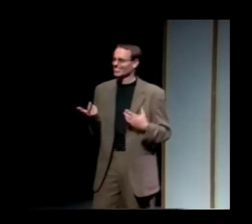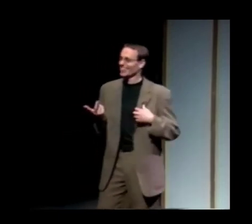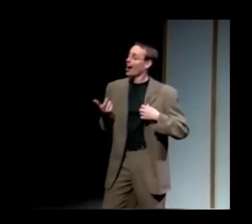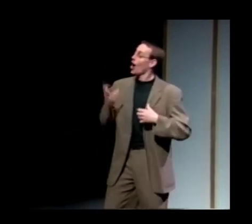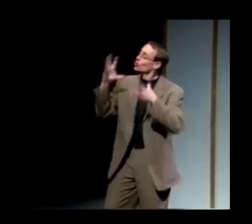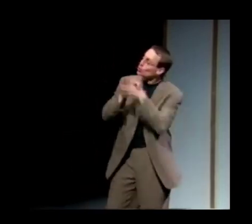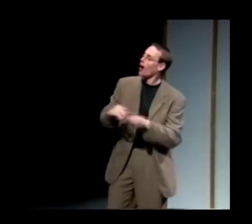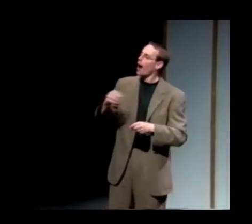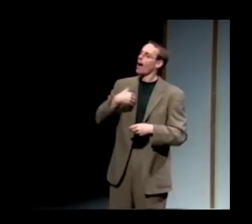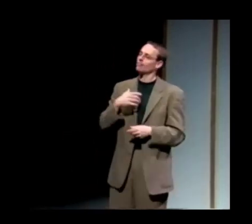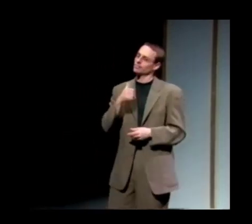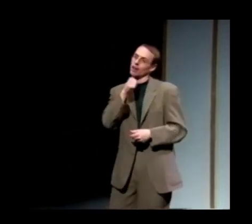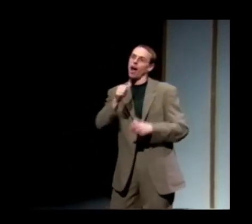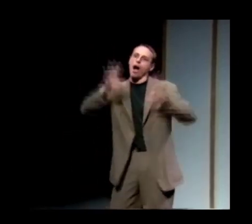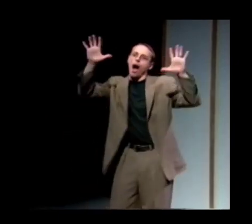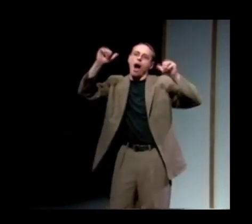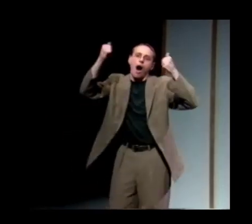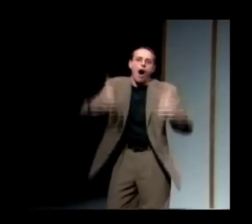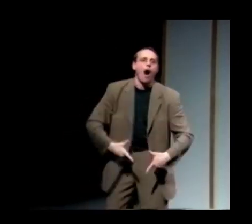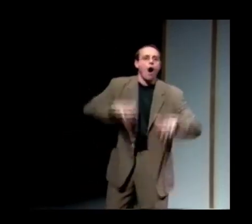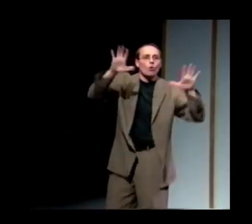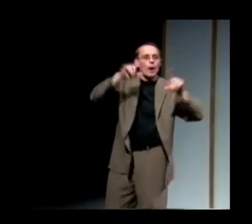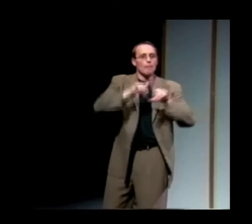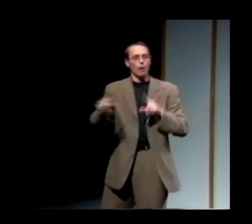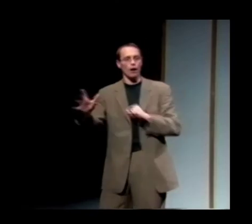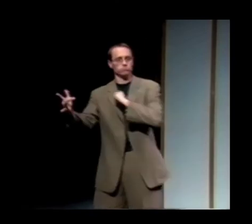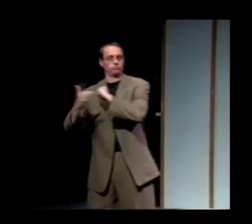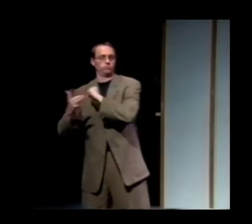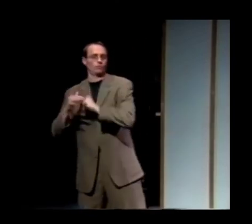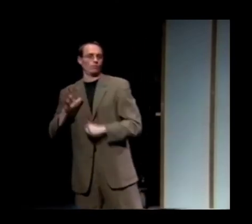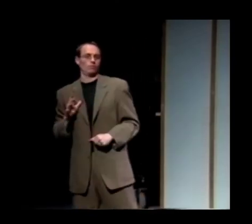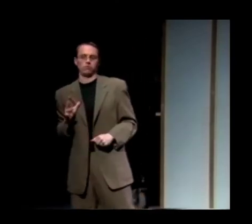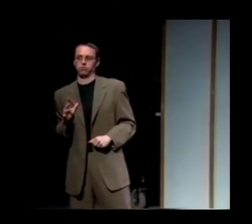AFTER I SAW THAT MOVIE. I MEAN, THE STORY WASN'T, YOU KNOW, LIKE, ALL GREAT,